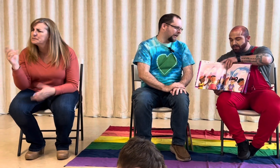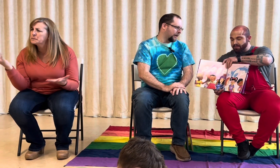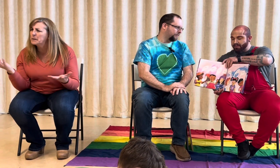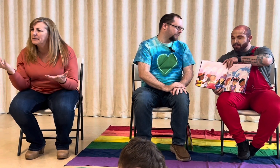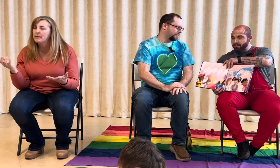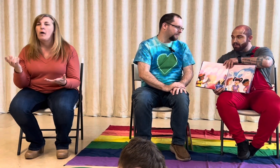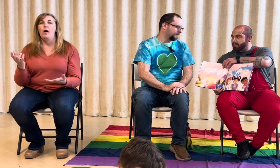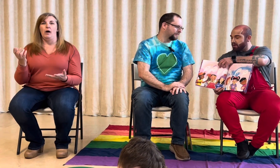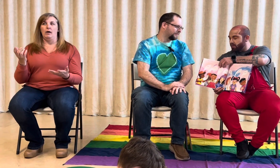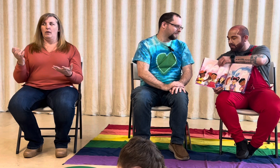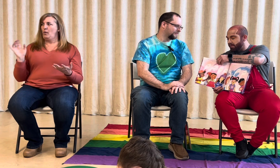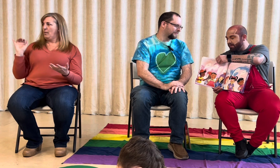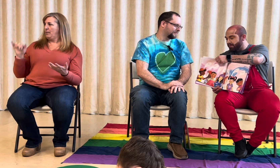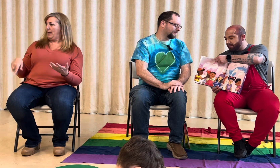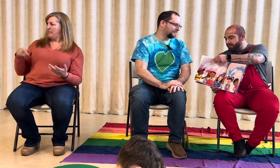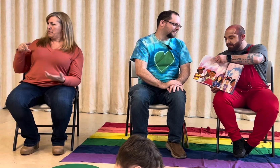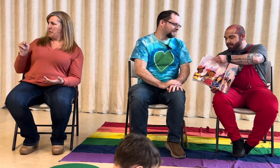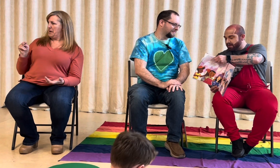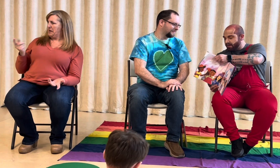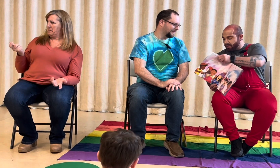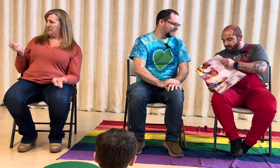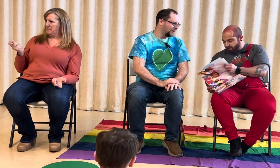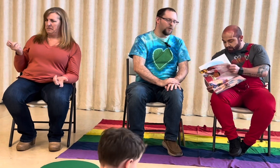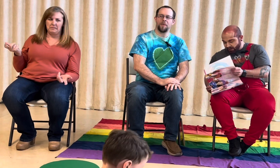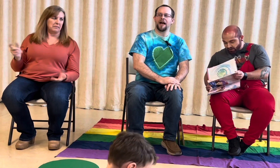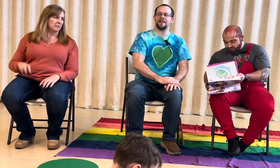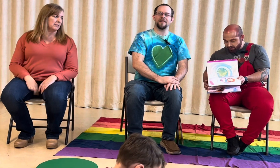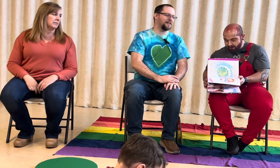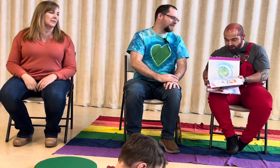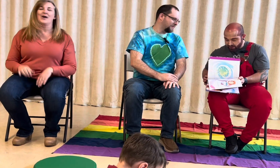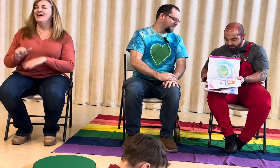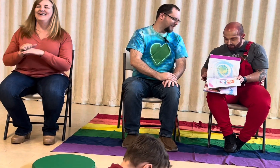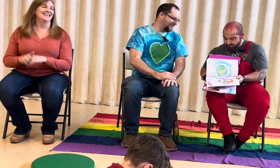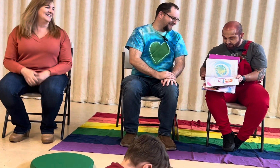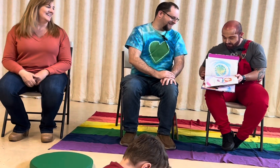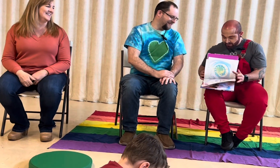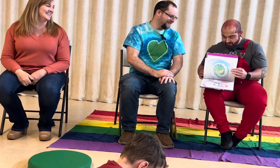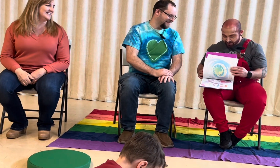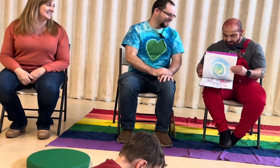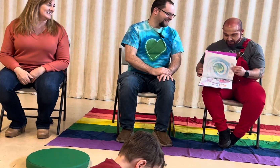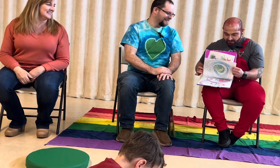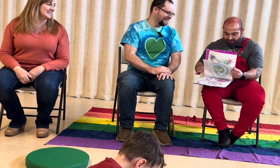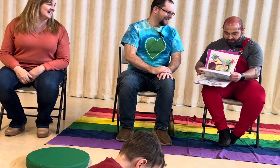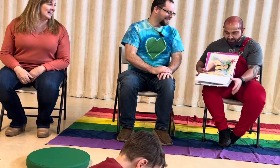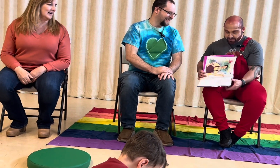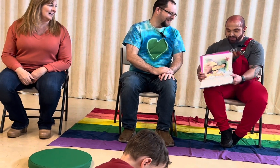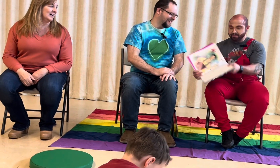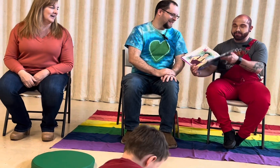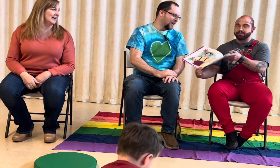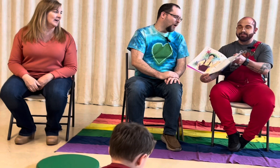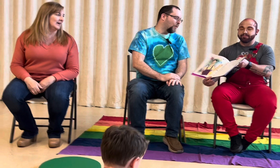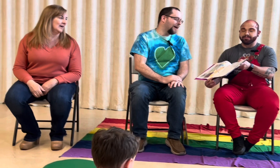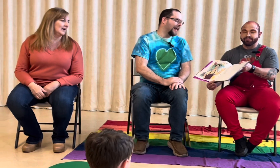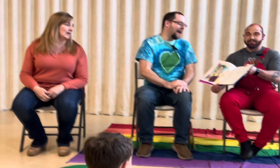Not yet. BUSTER: Oh, my bad. AARON: We practiced this. BUSTER: Back track. AARON: Well,